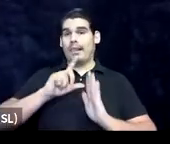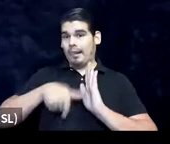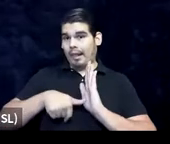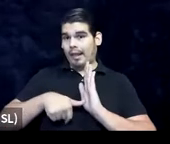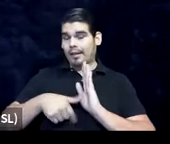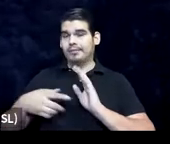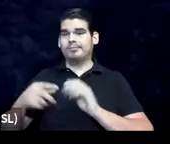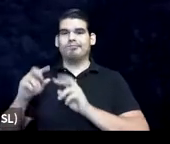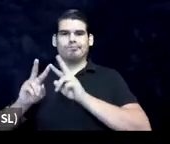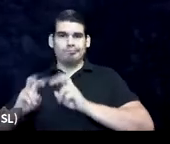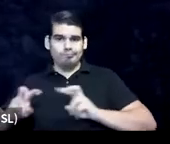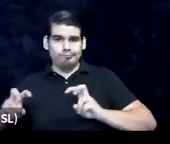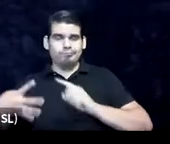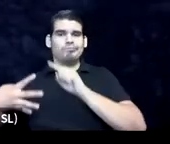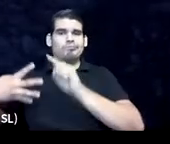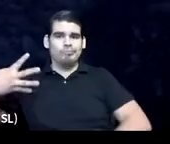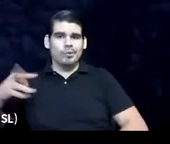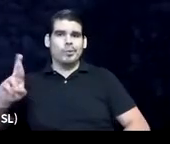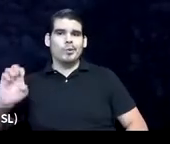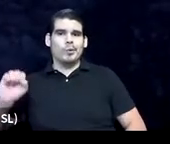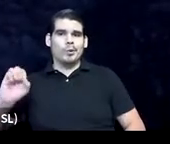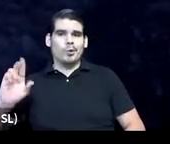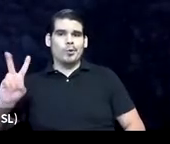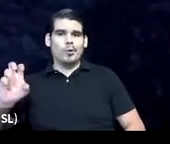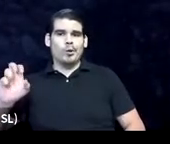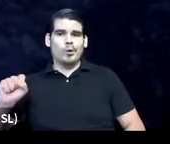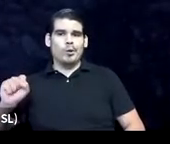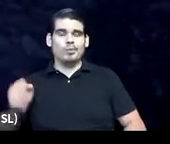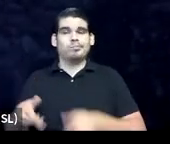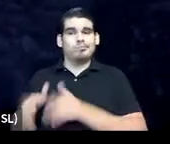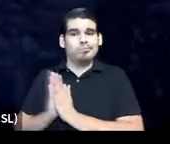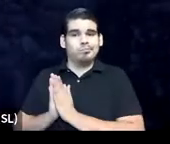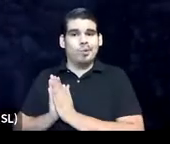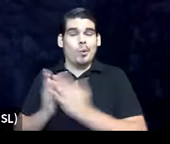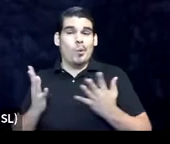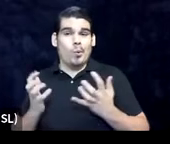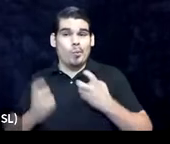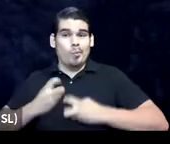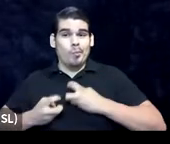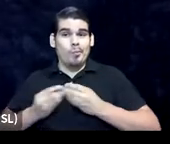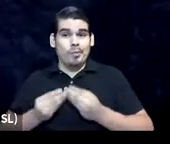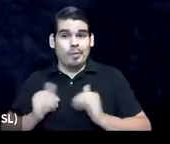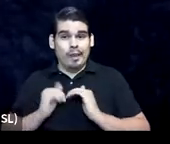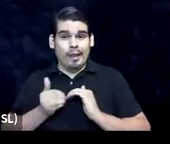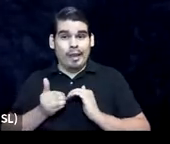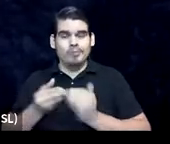levy those economic hardships and help kind of Less than them in that case for students. So we didn't really get to move on